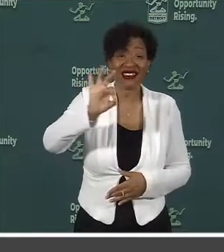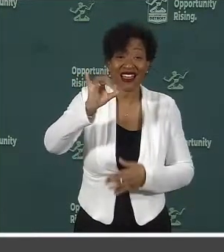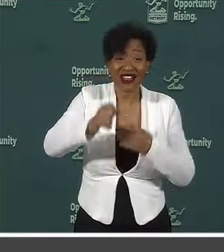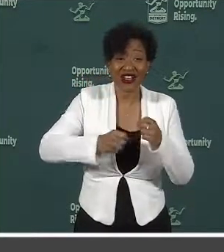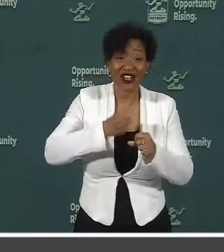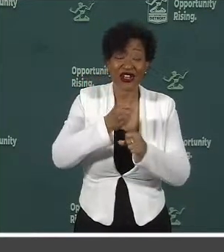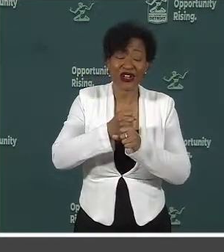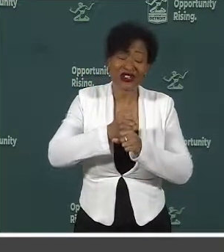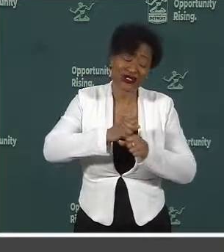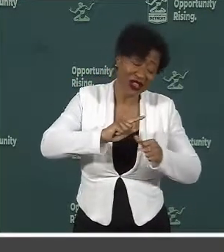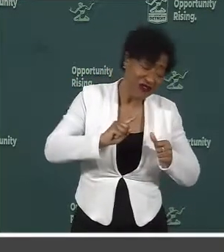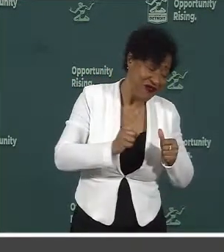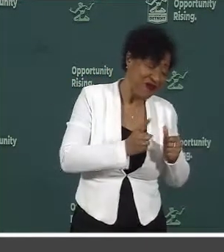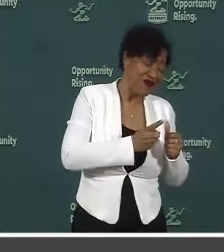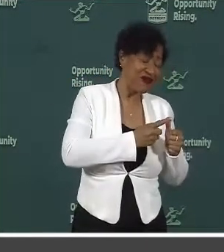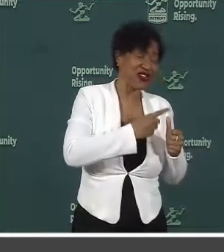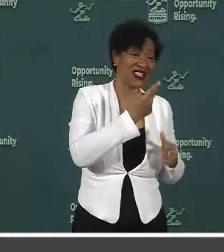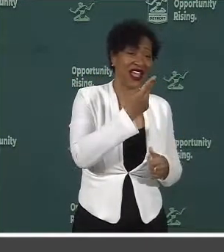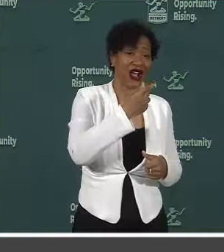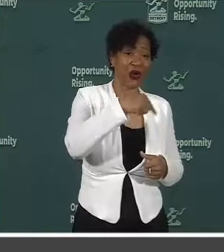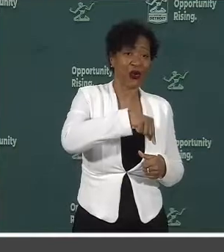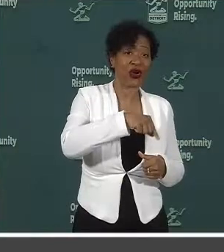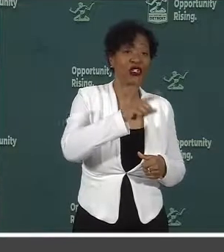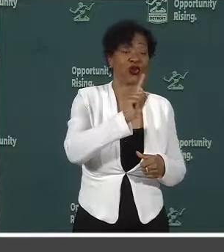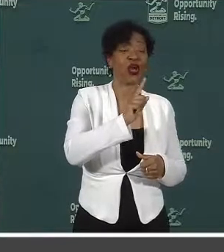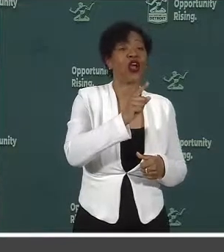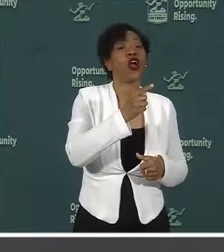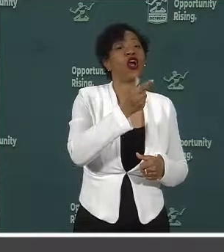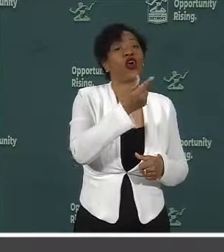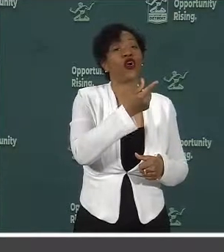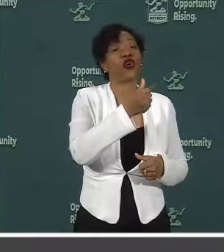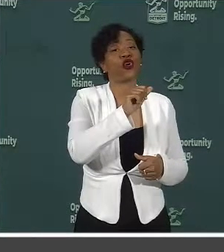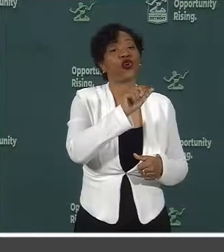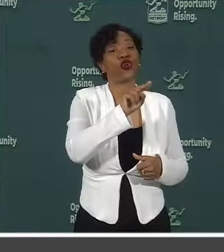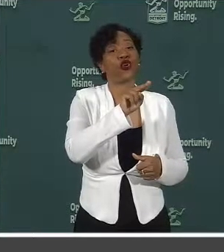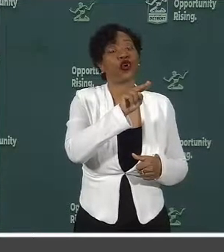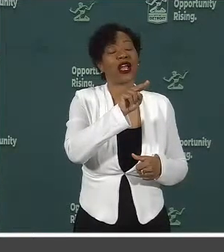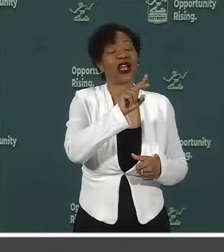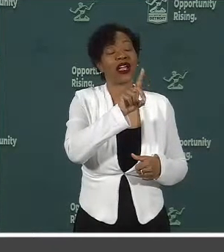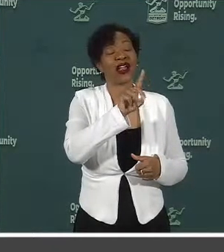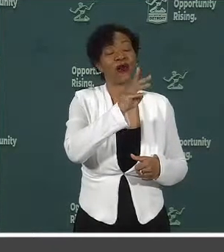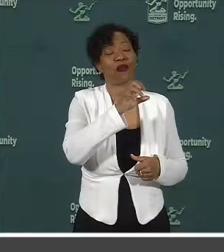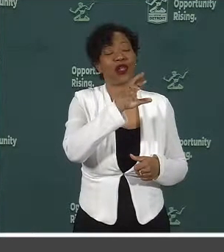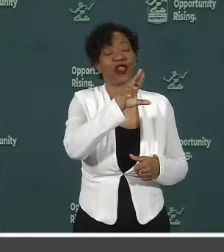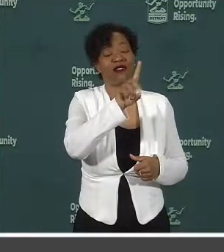DETROIT HEADQUARTERS ON GRAND BOULEVARD AND NOW TO THE RENAISSANCE CENTER AND THIS